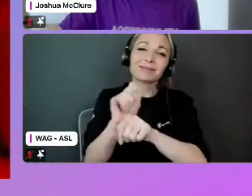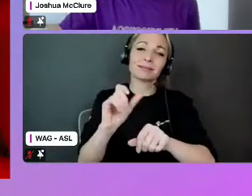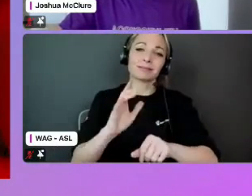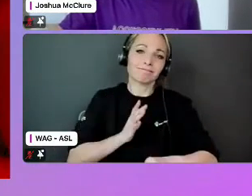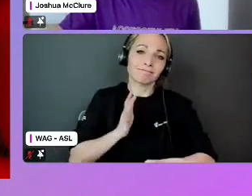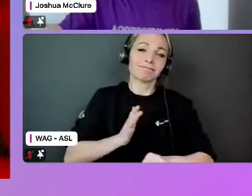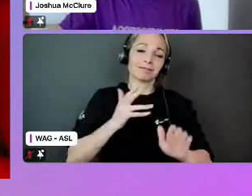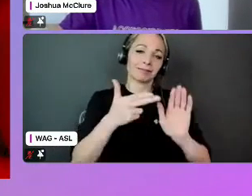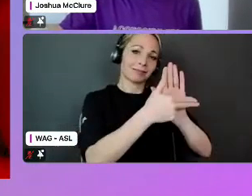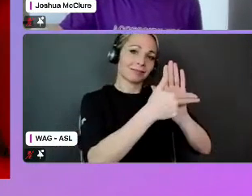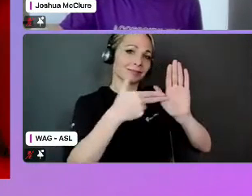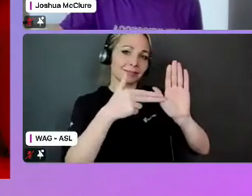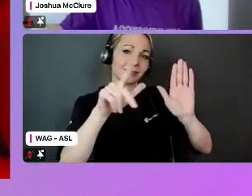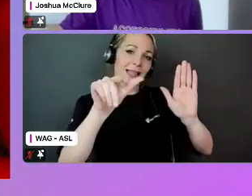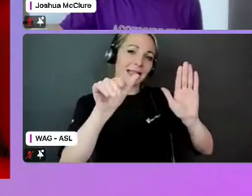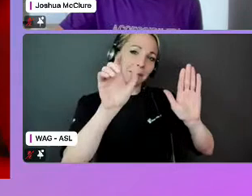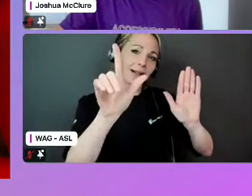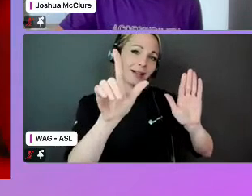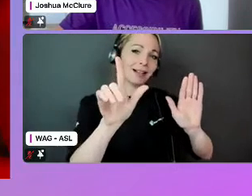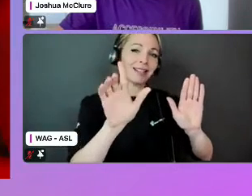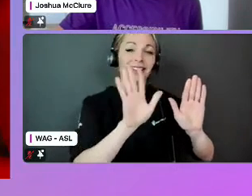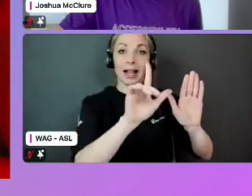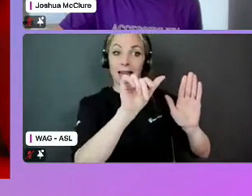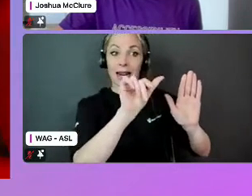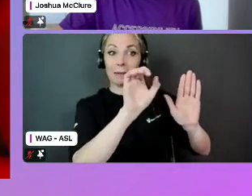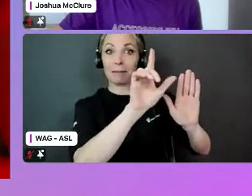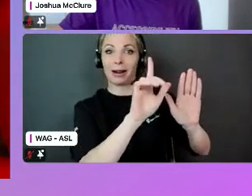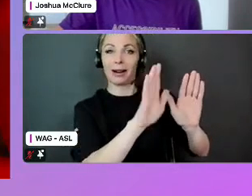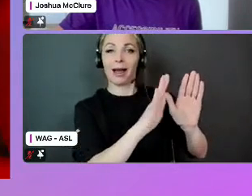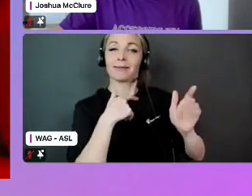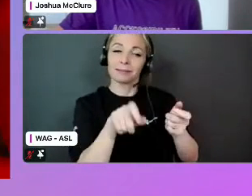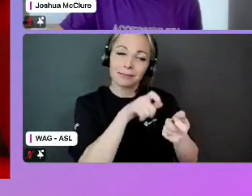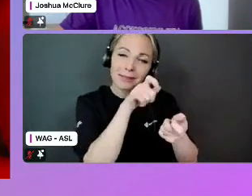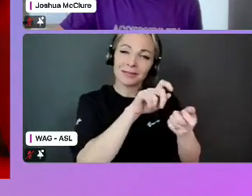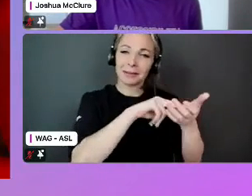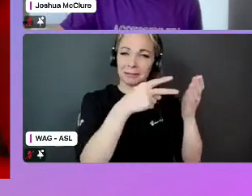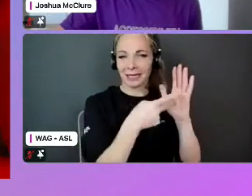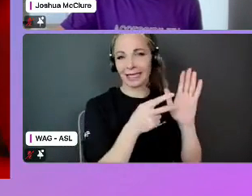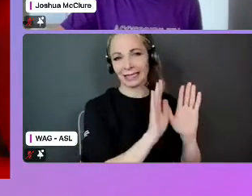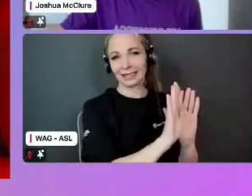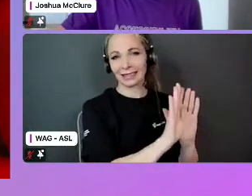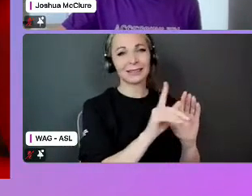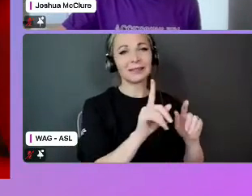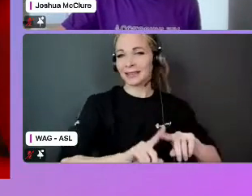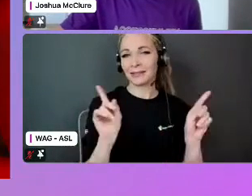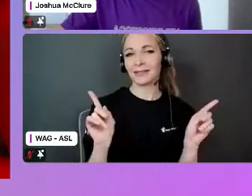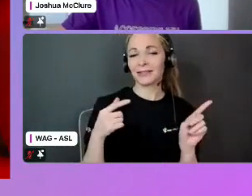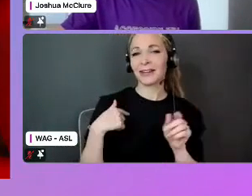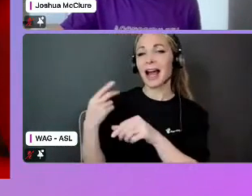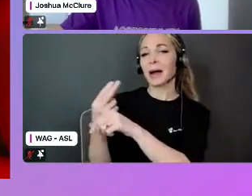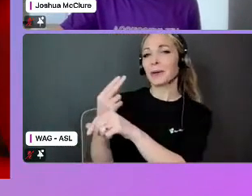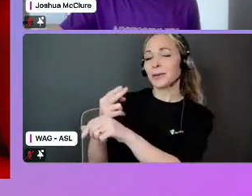They're just supplemental pieces of text. They're not form labels specifically, that has a very